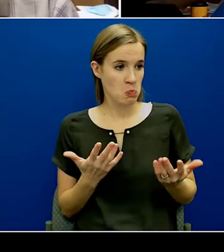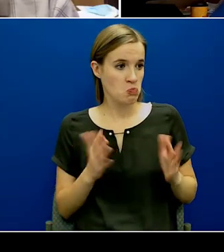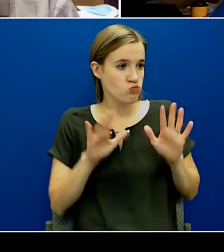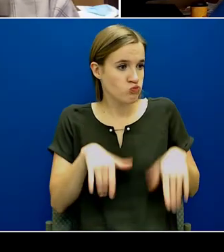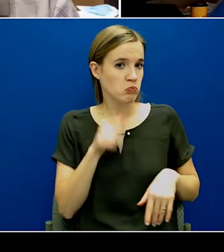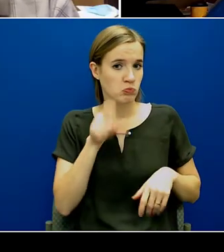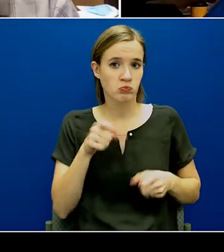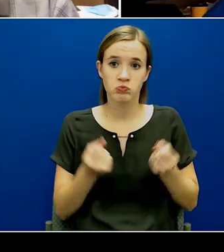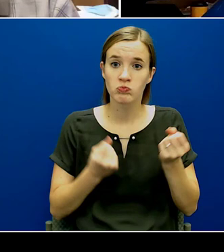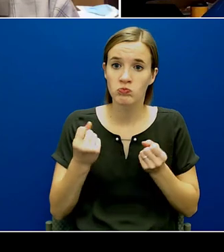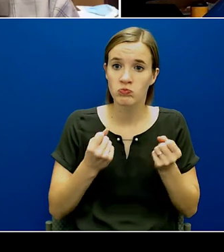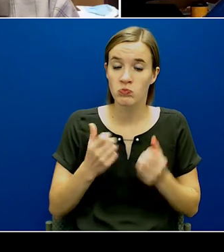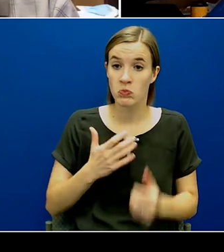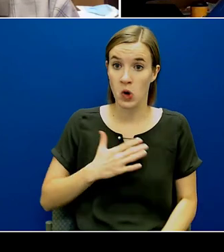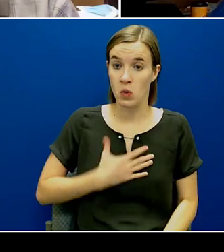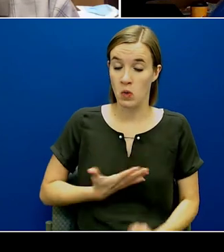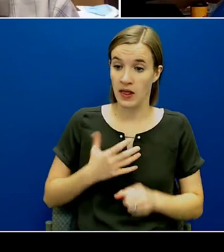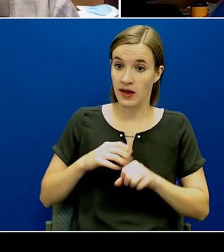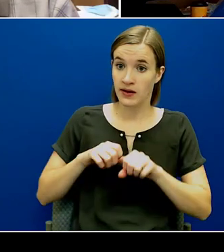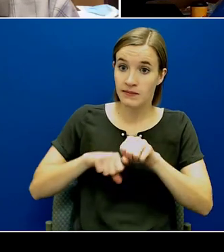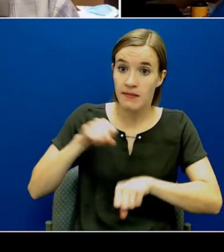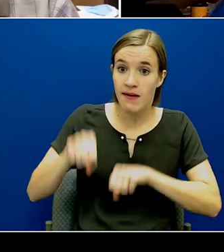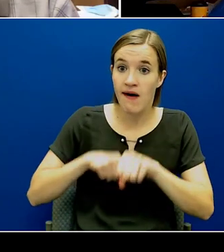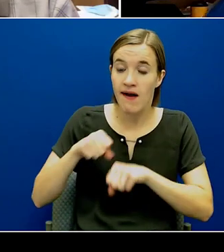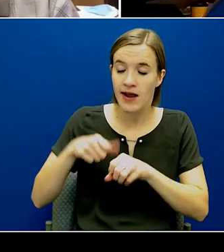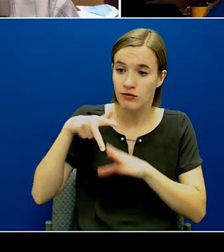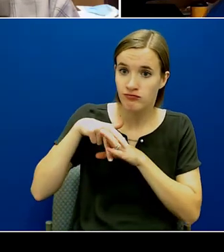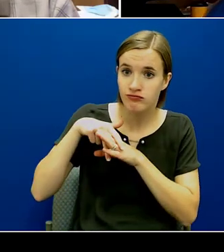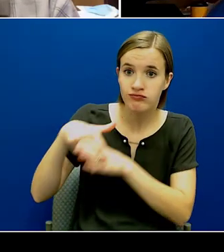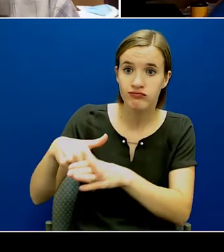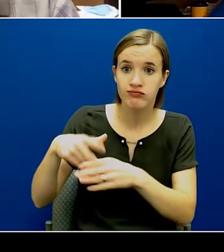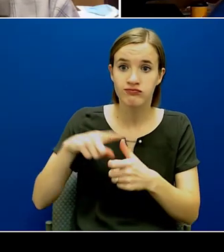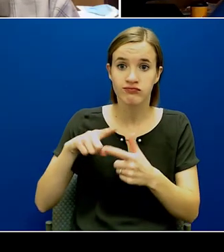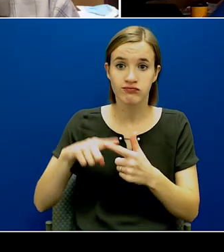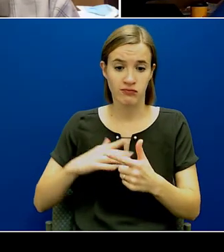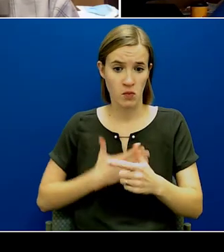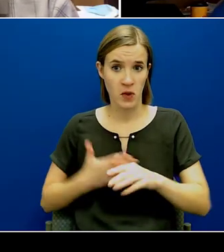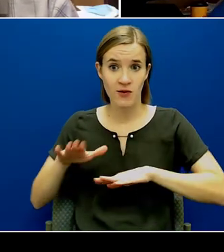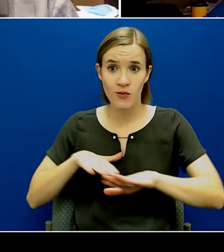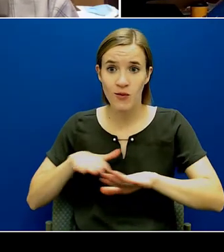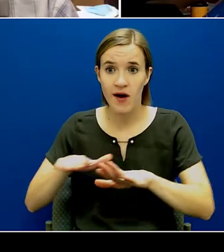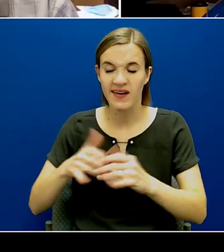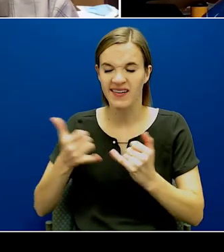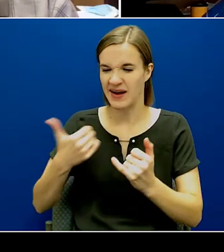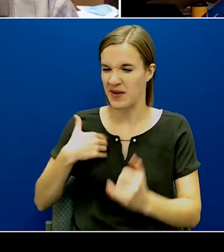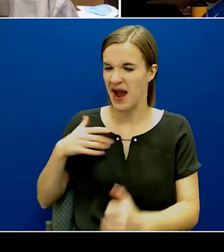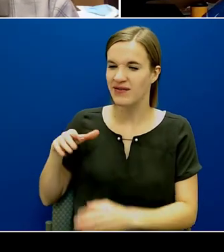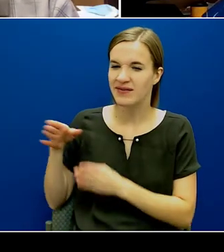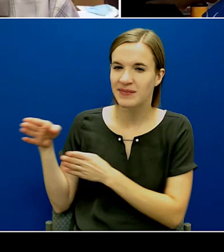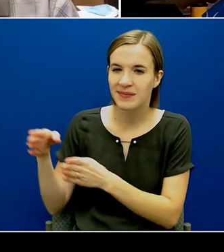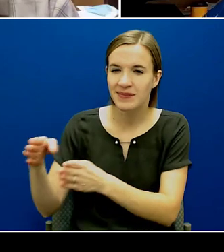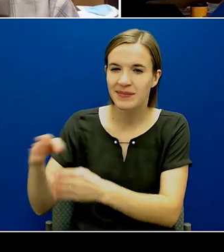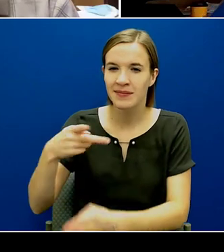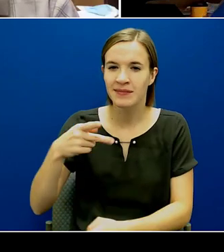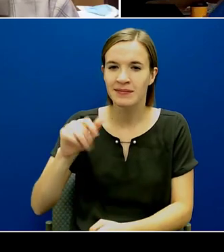a bus where they could maybe ride their bike somewhere, and then take the bus the rest of